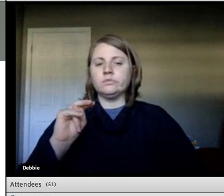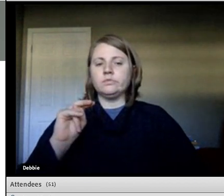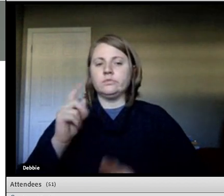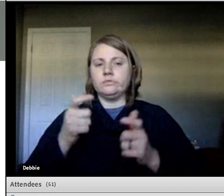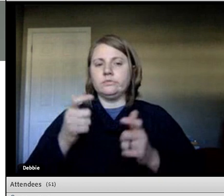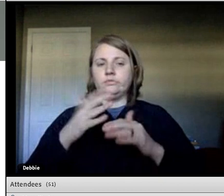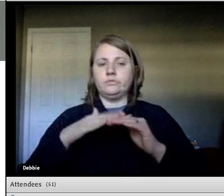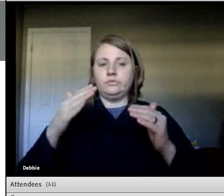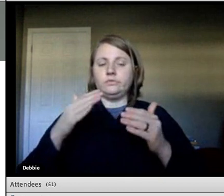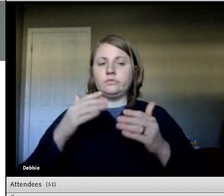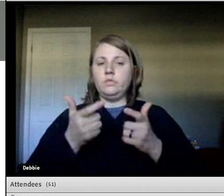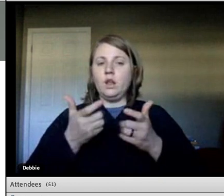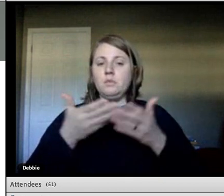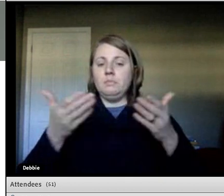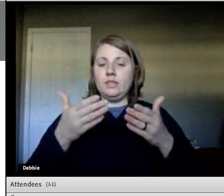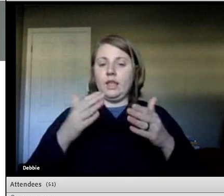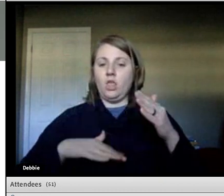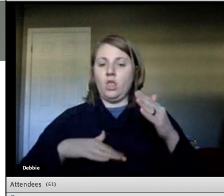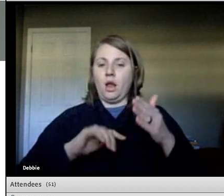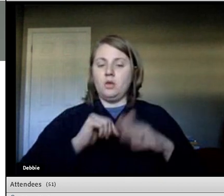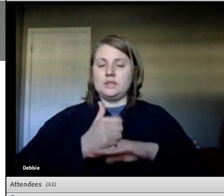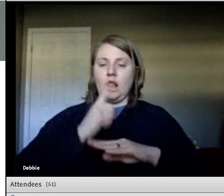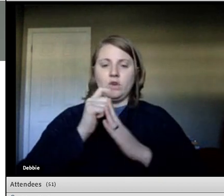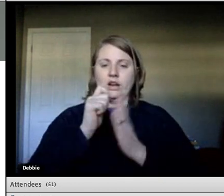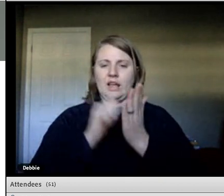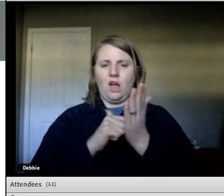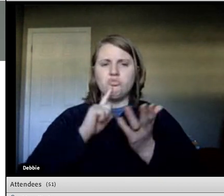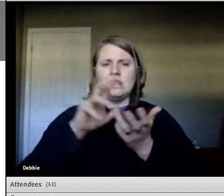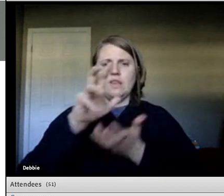I think, that you didn't have to do that to download the -- to access the software.